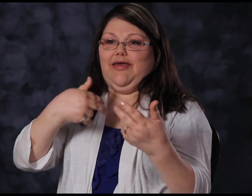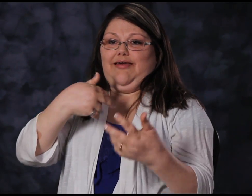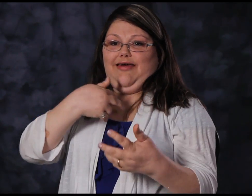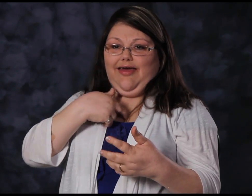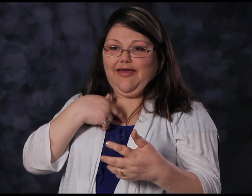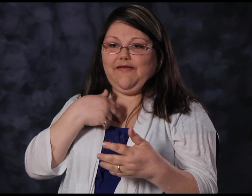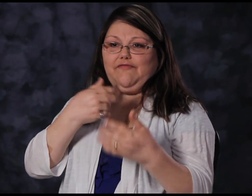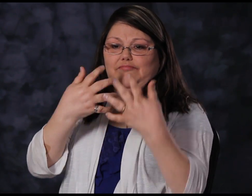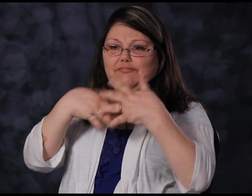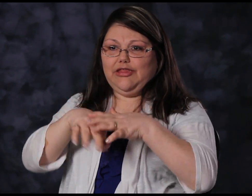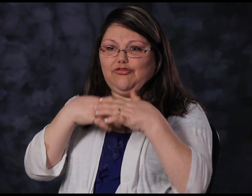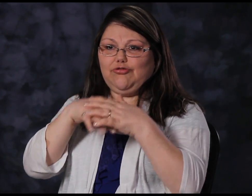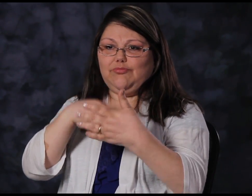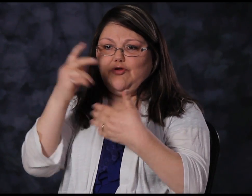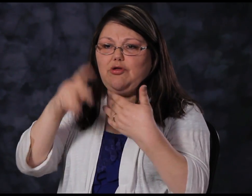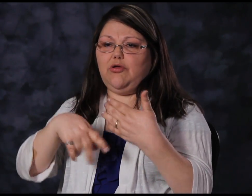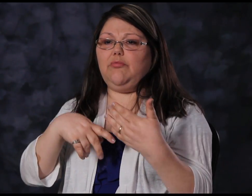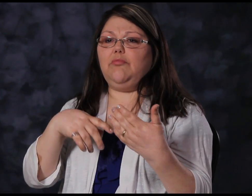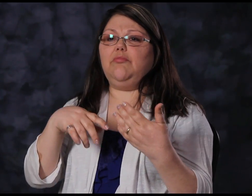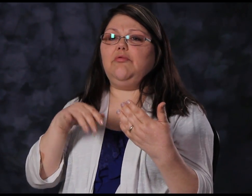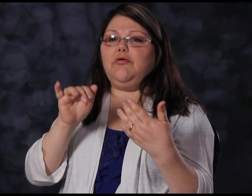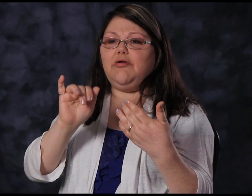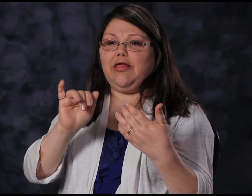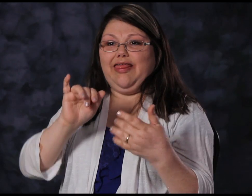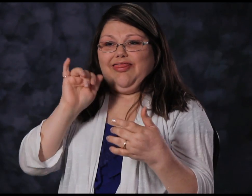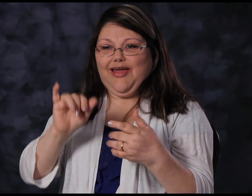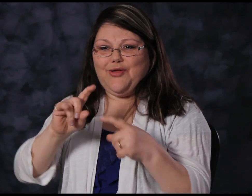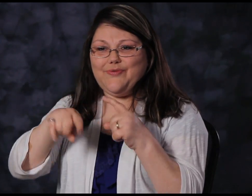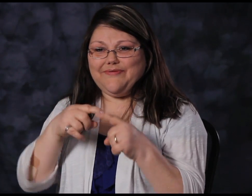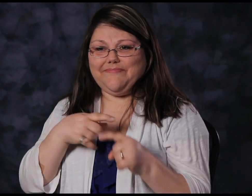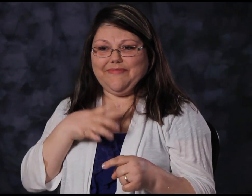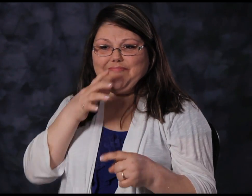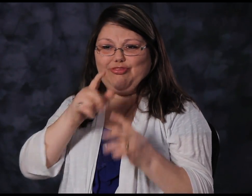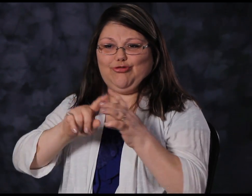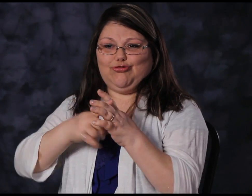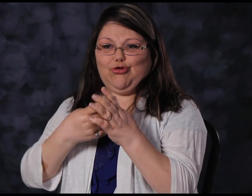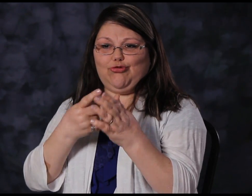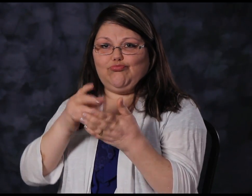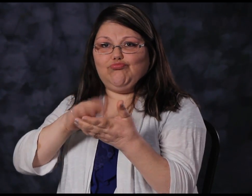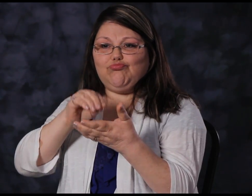and that’s what helped me understand more about Deaf Culture, as well.